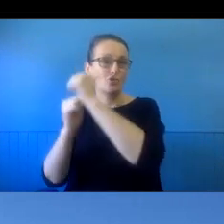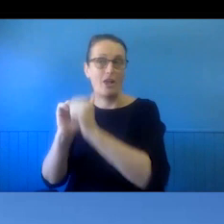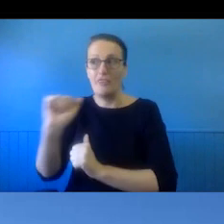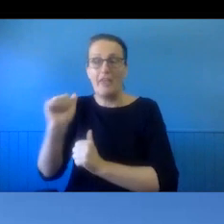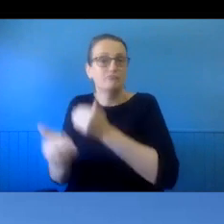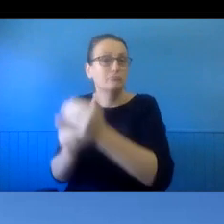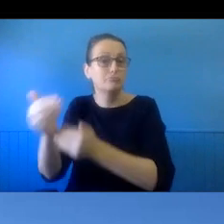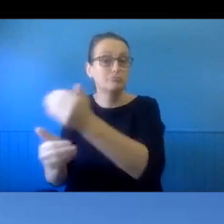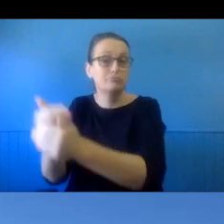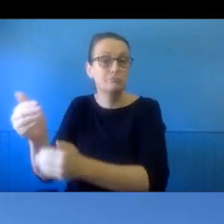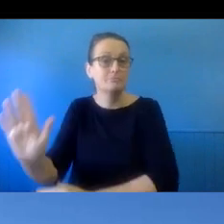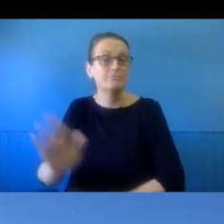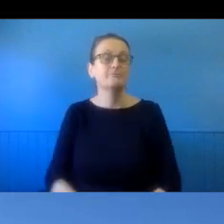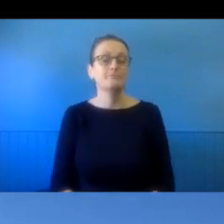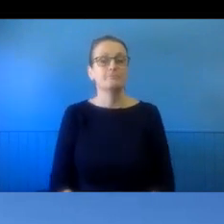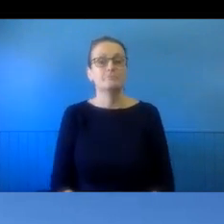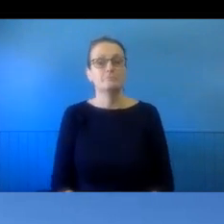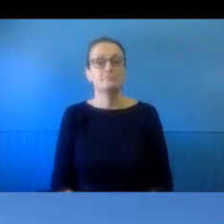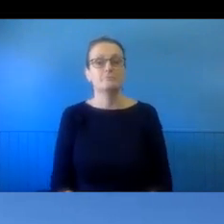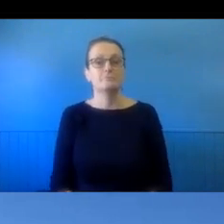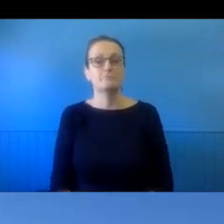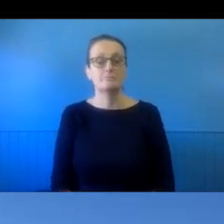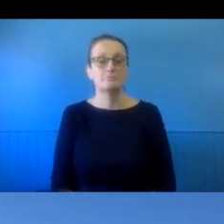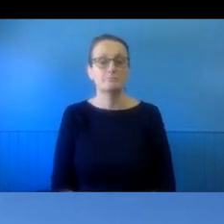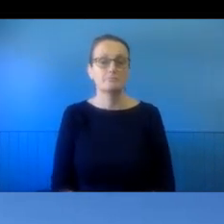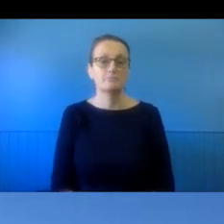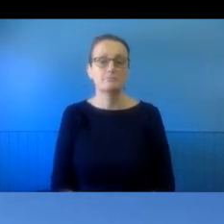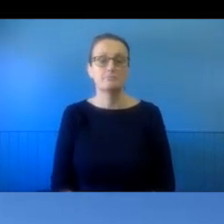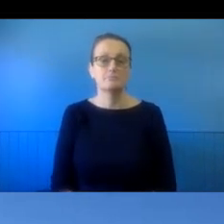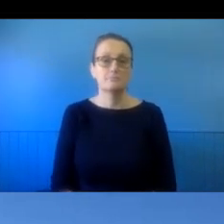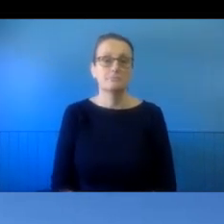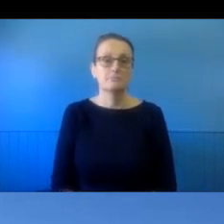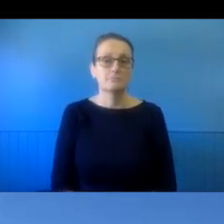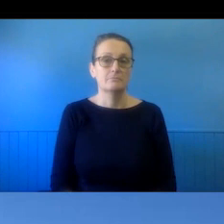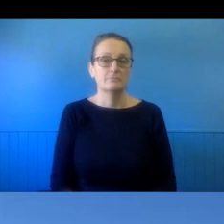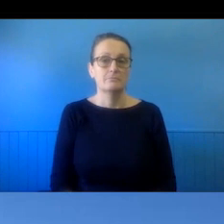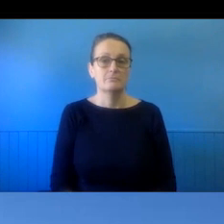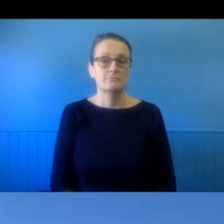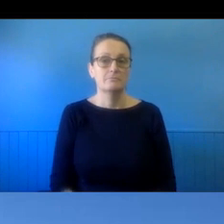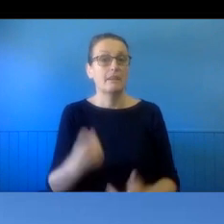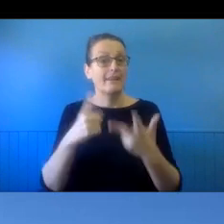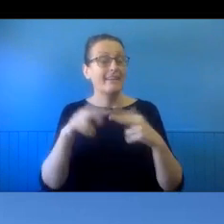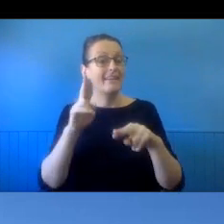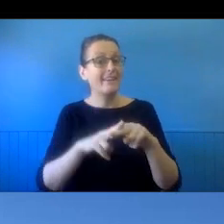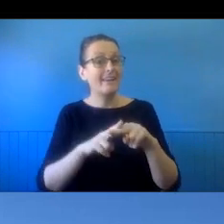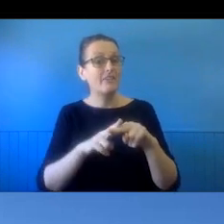when we find ourselves in environments that are more geared